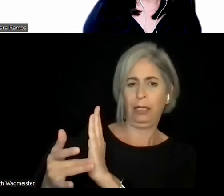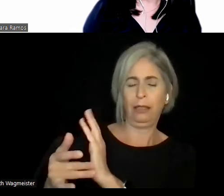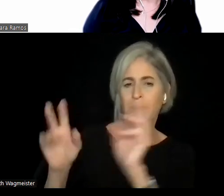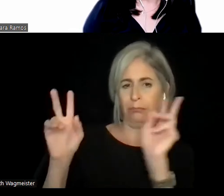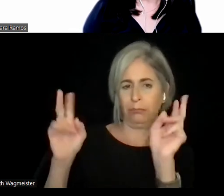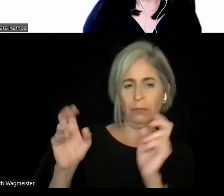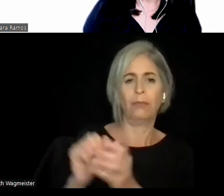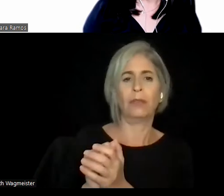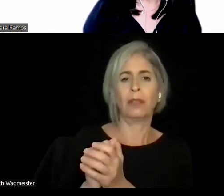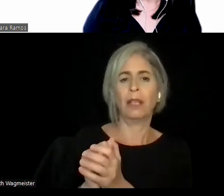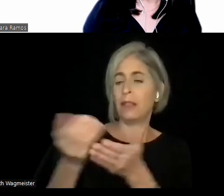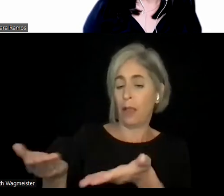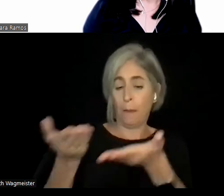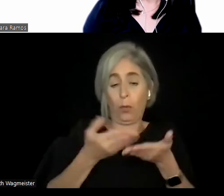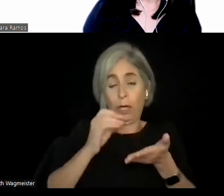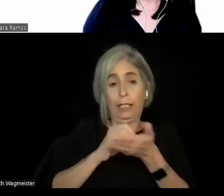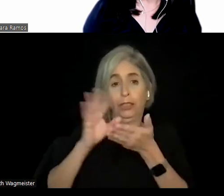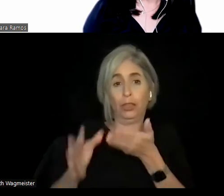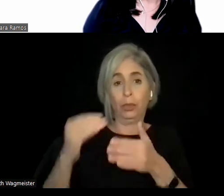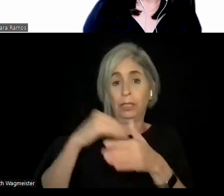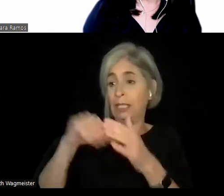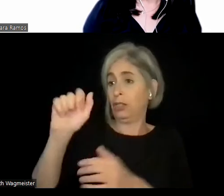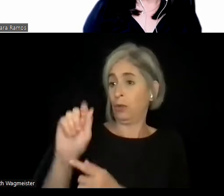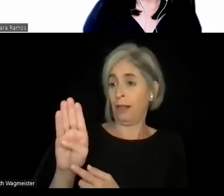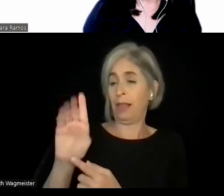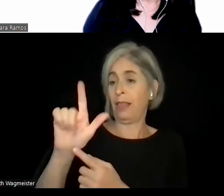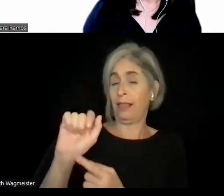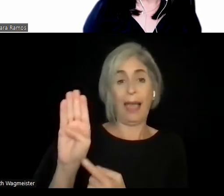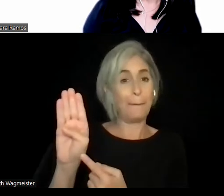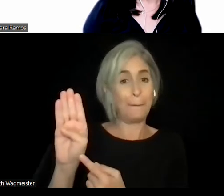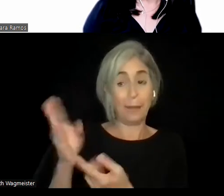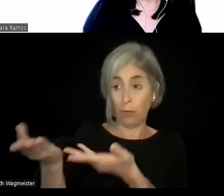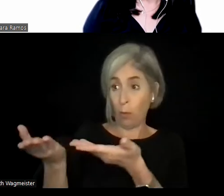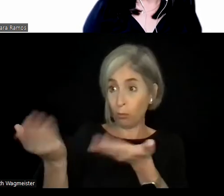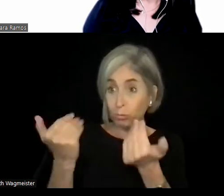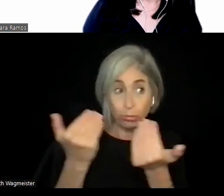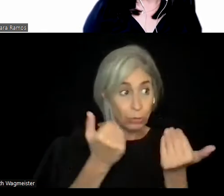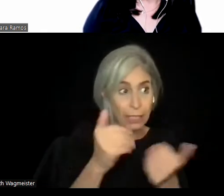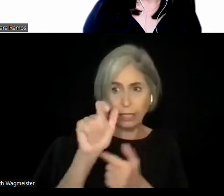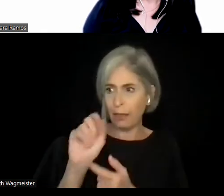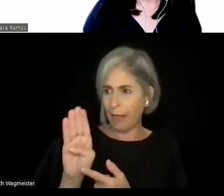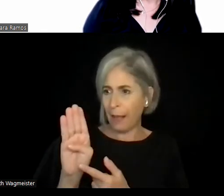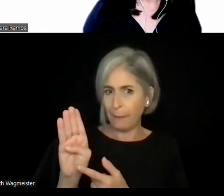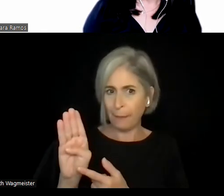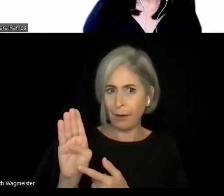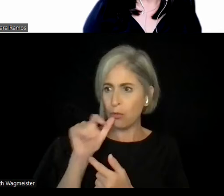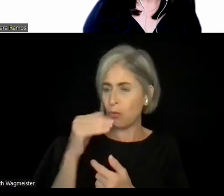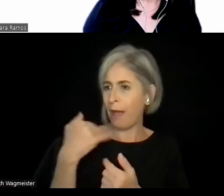s for disabilities, opportunities, internetworking and technology , it is an organization that